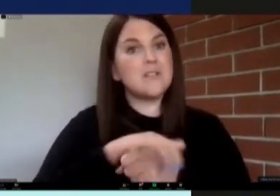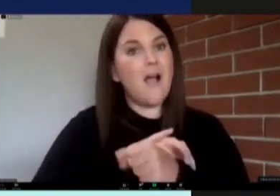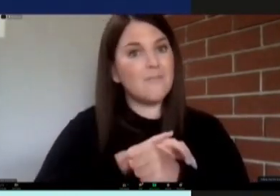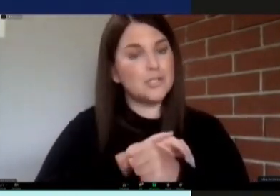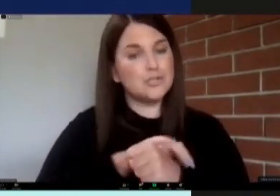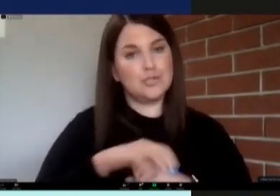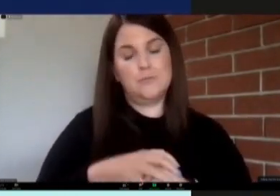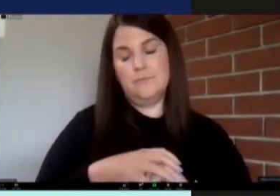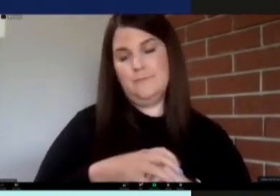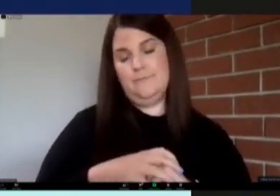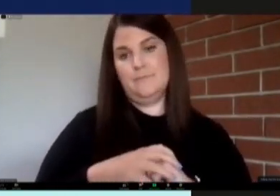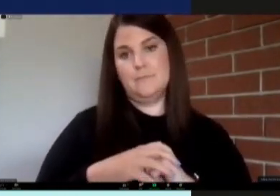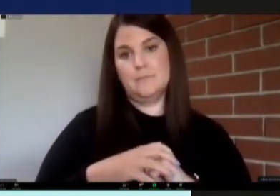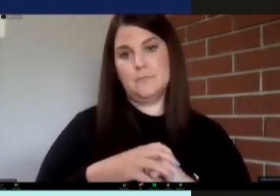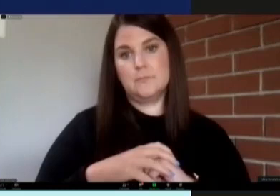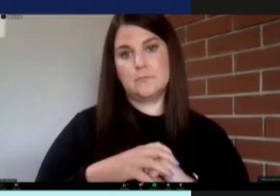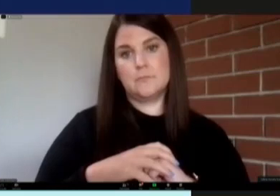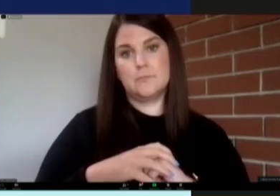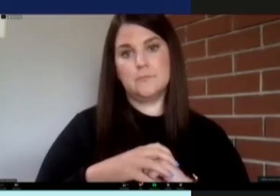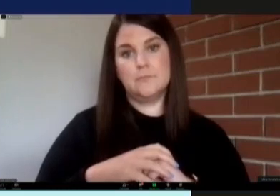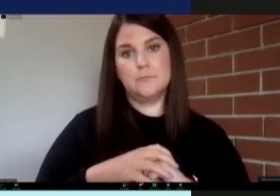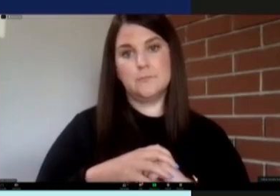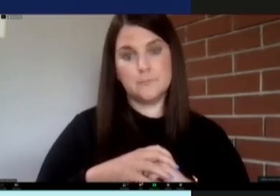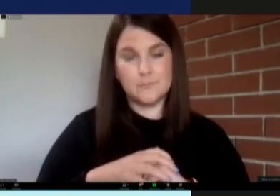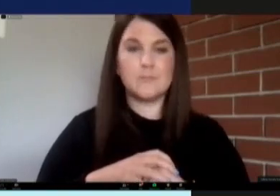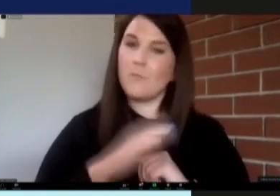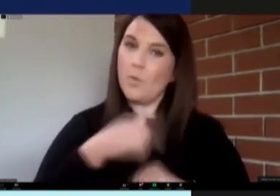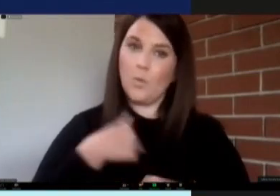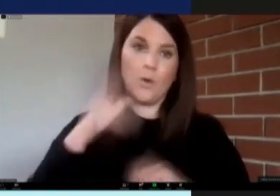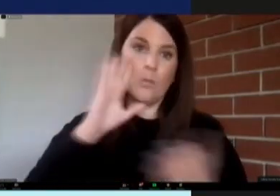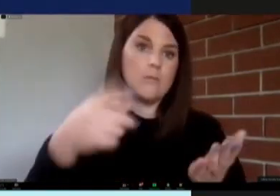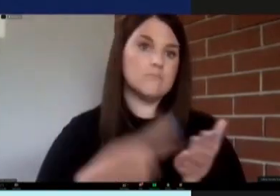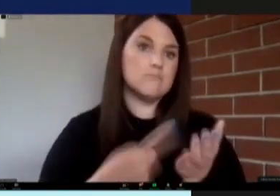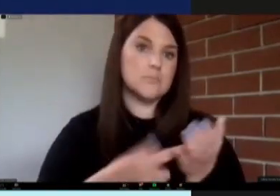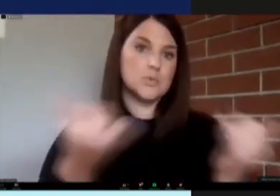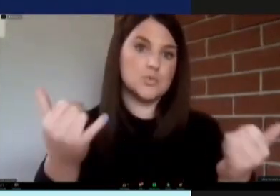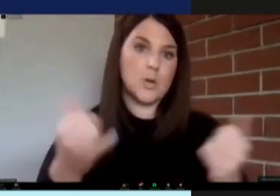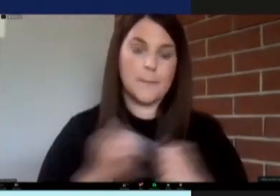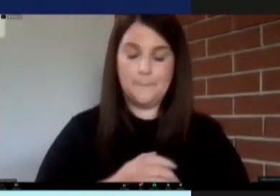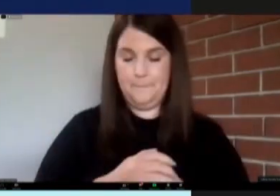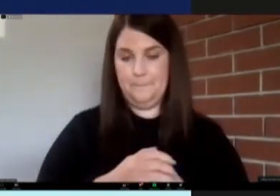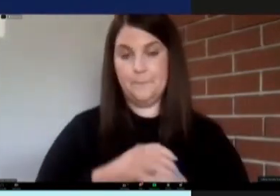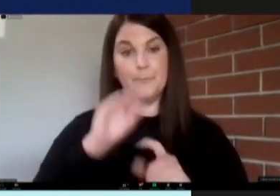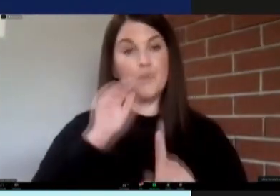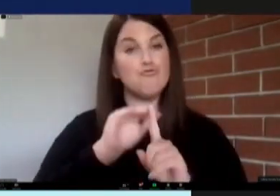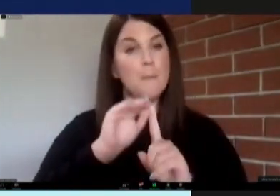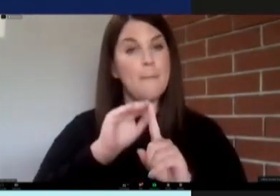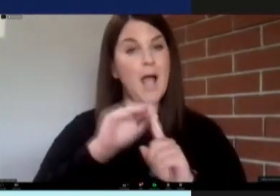We will tackle this today. Just a reminder to everybody for our global charge.